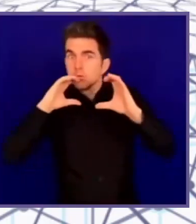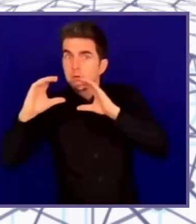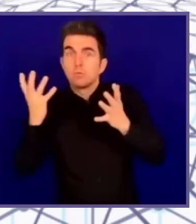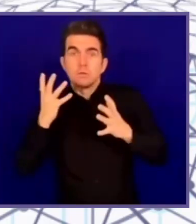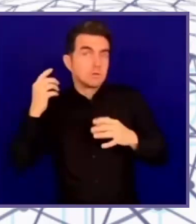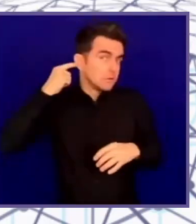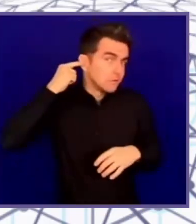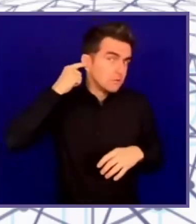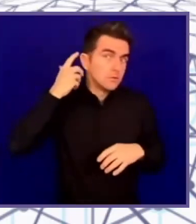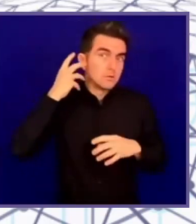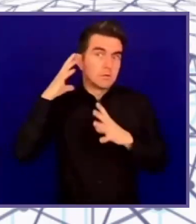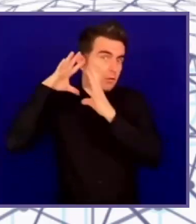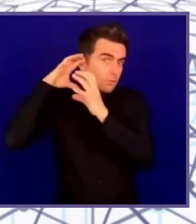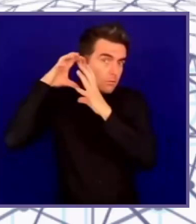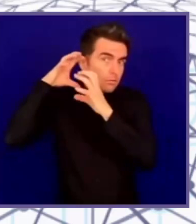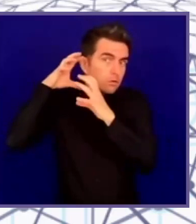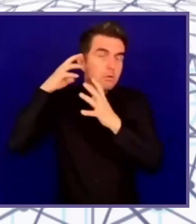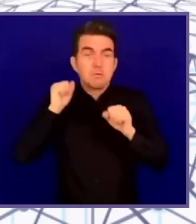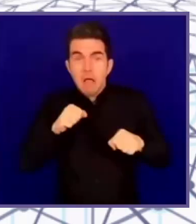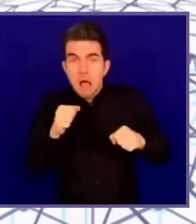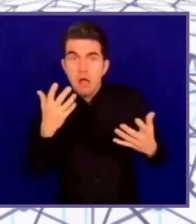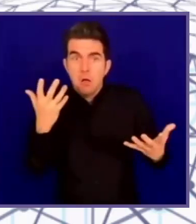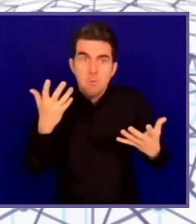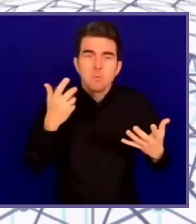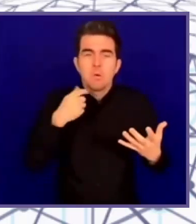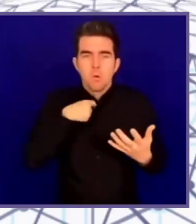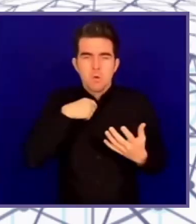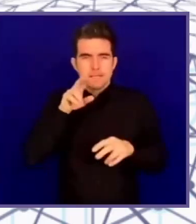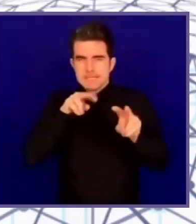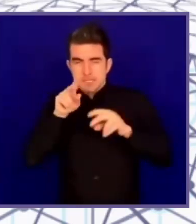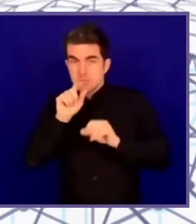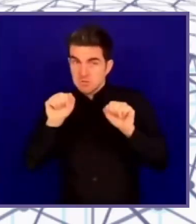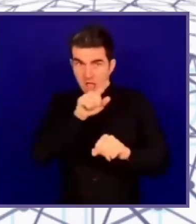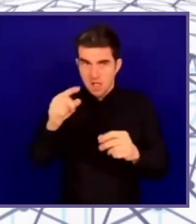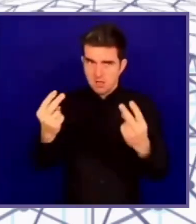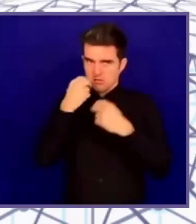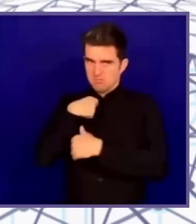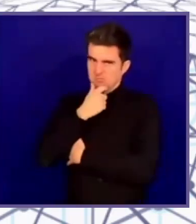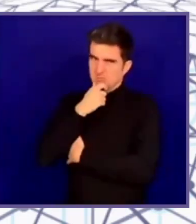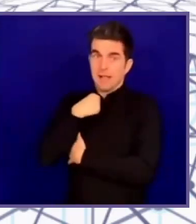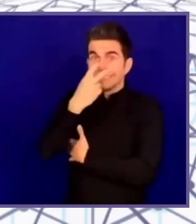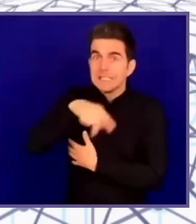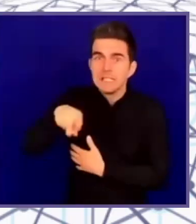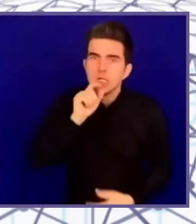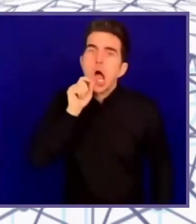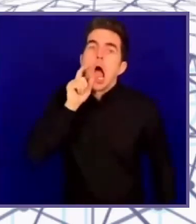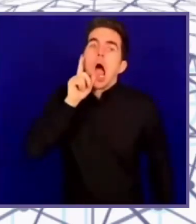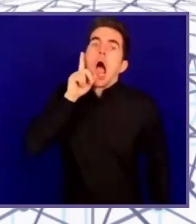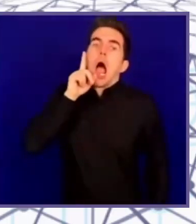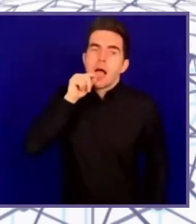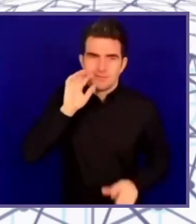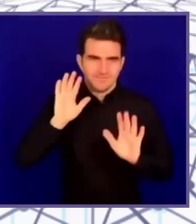notice you don't hear as well. You get a fullness sensation in your ear, you get a rumbling or this